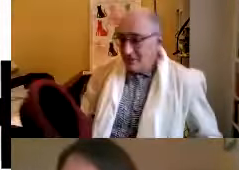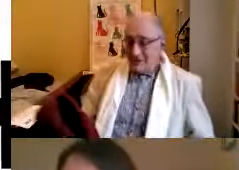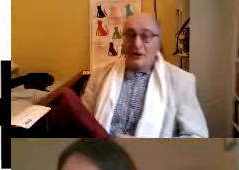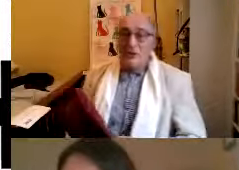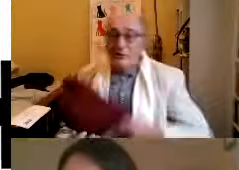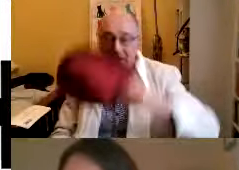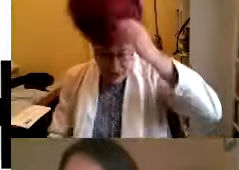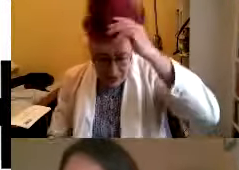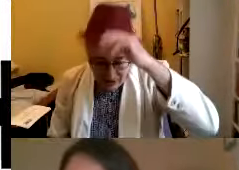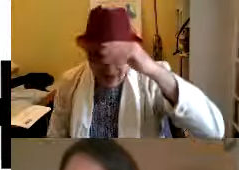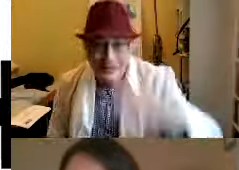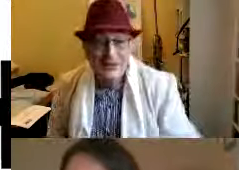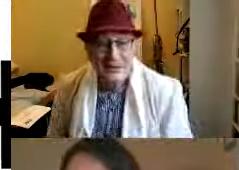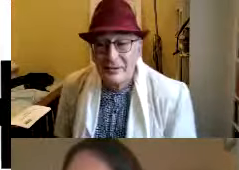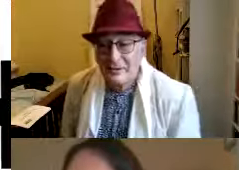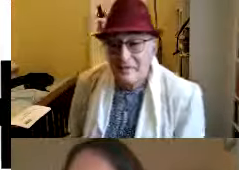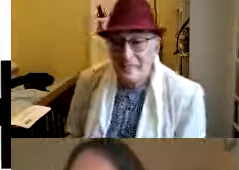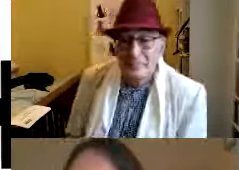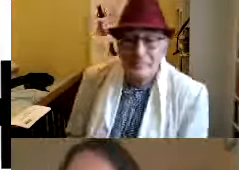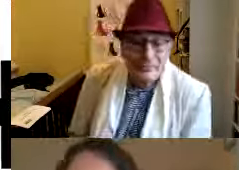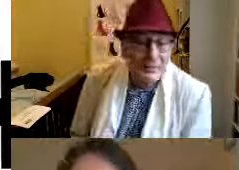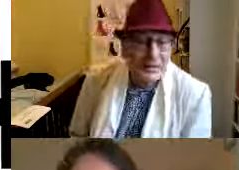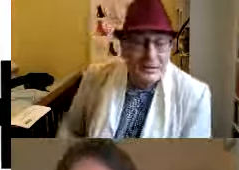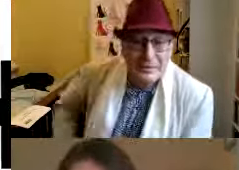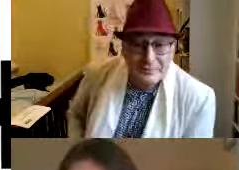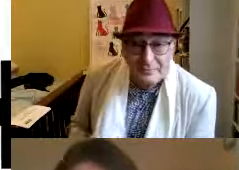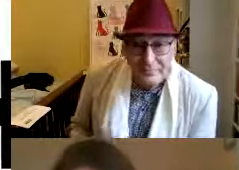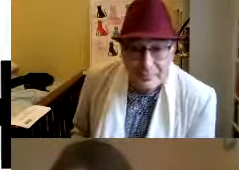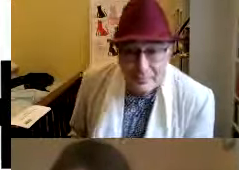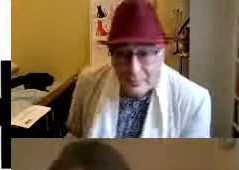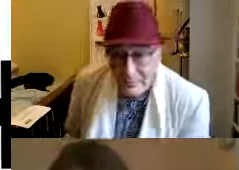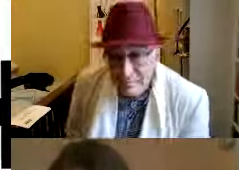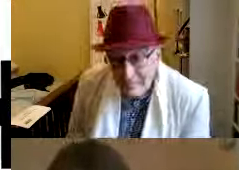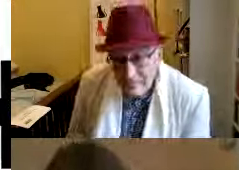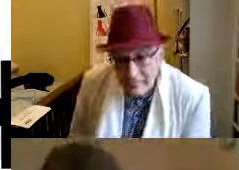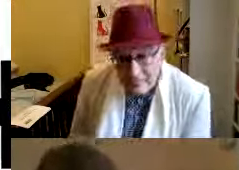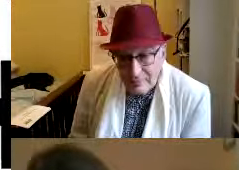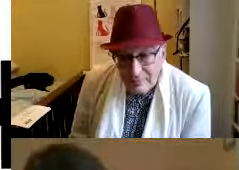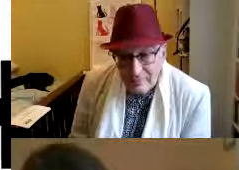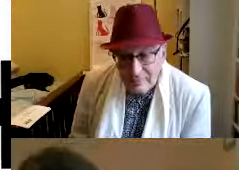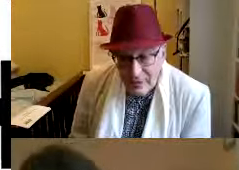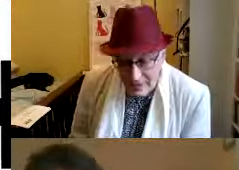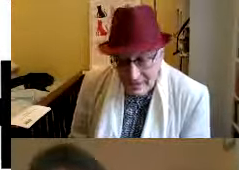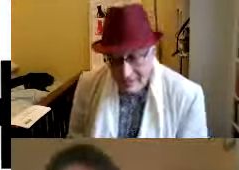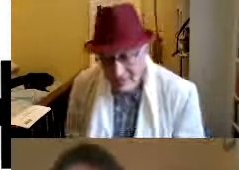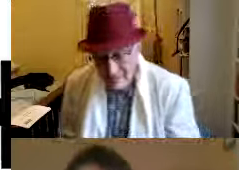are you all right esther yes i found the question i was looking for i get